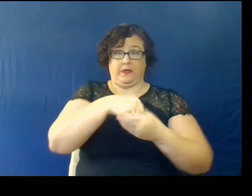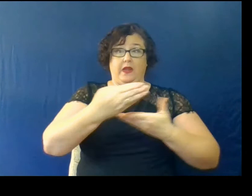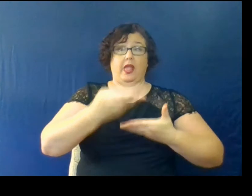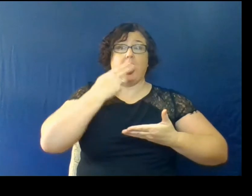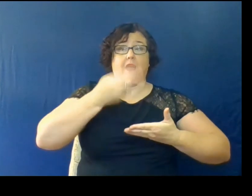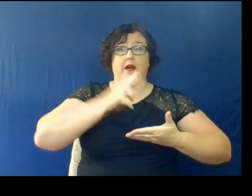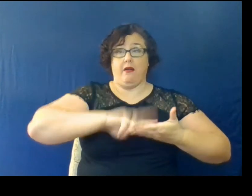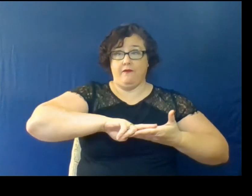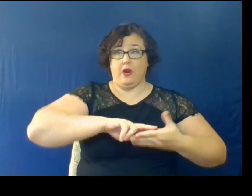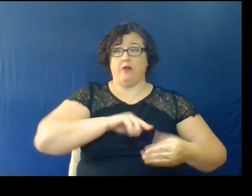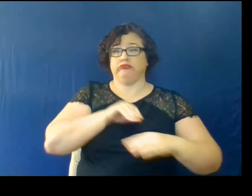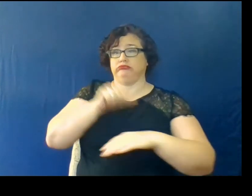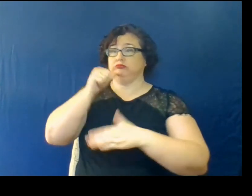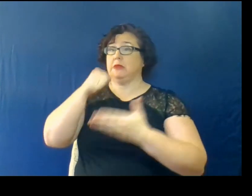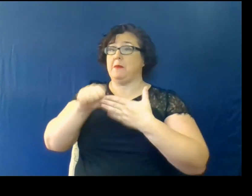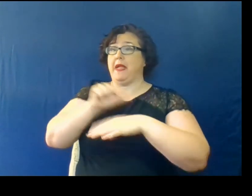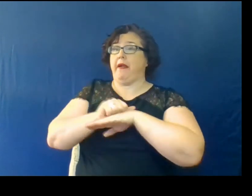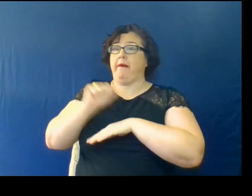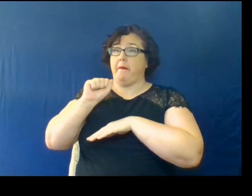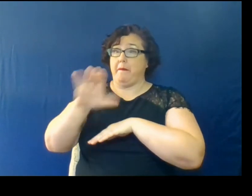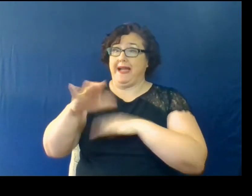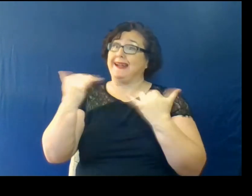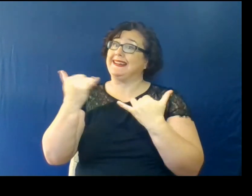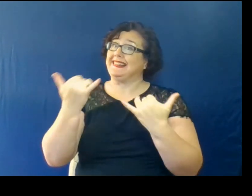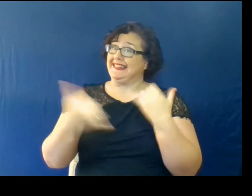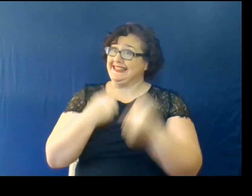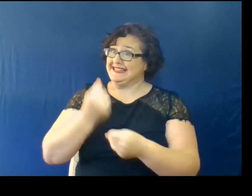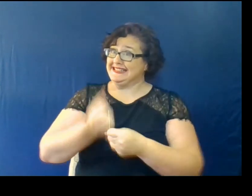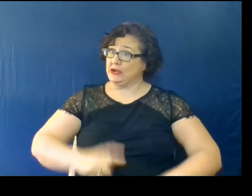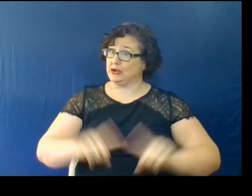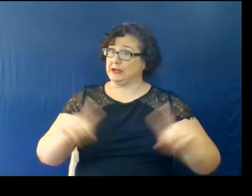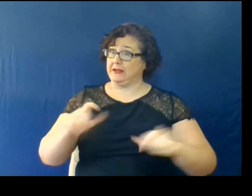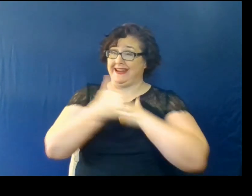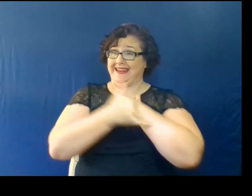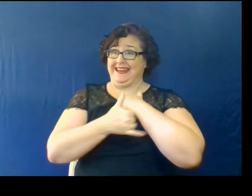a new thing in Georgia this year is you can drop it in a county dropbox. So counties have secured